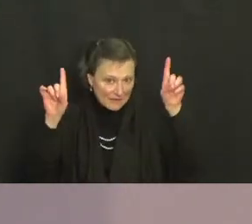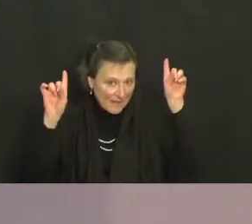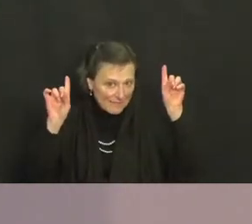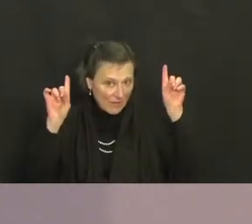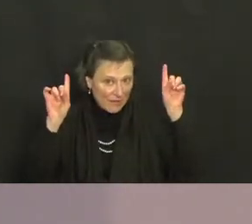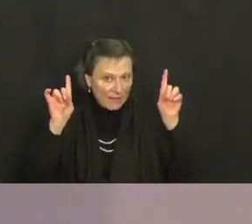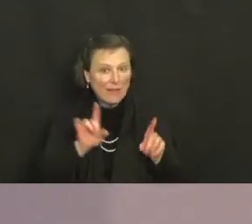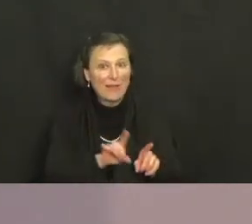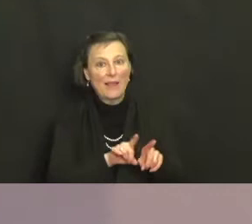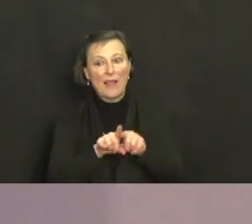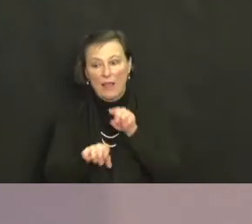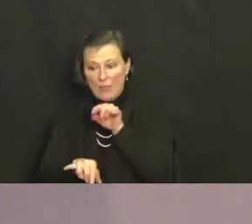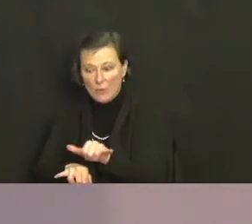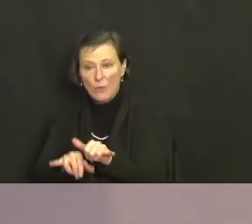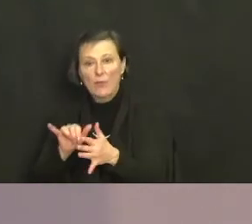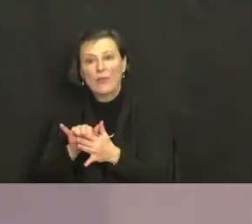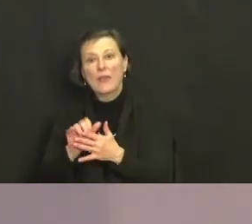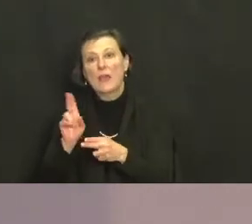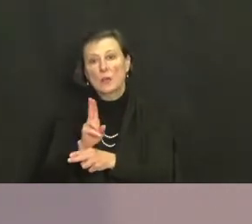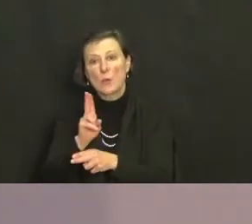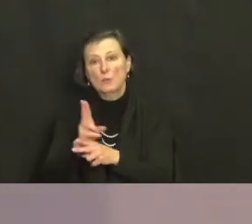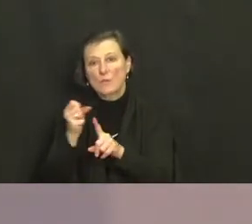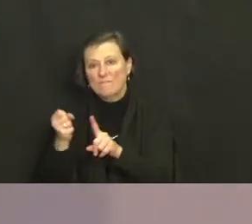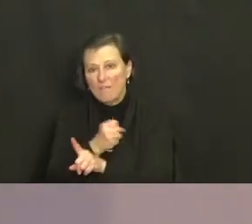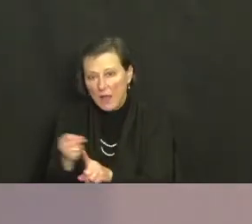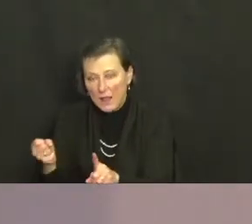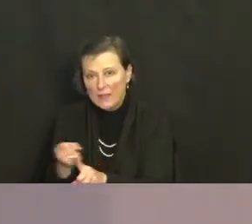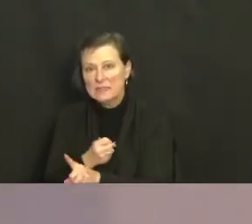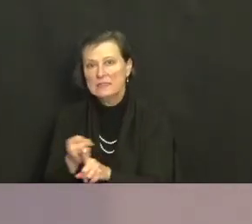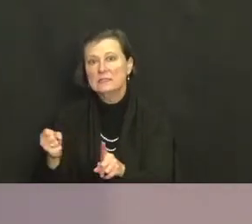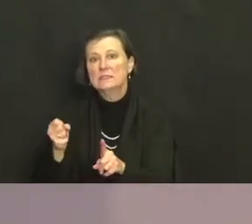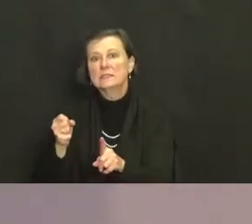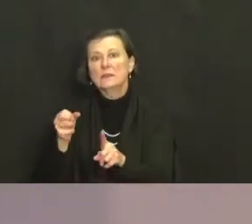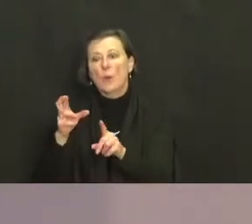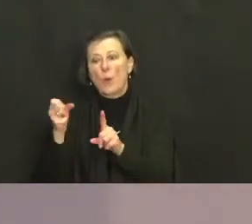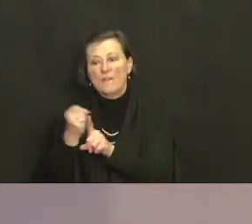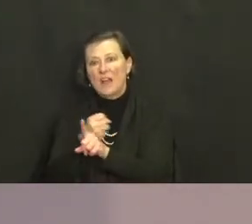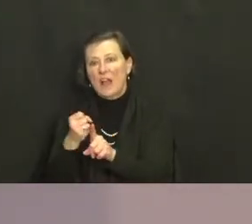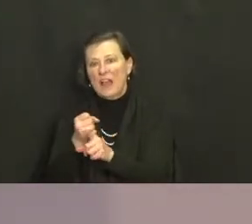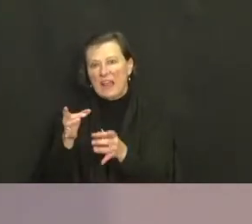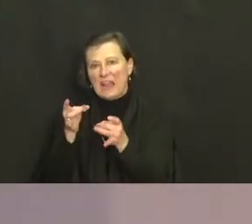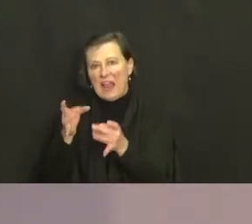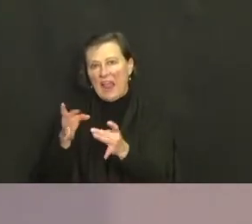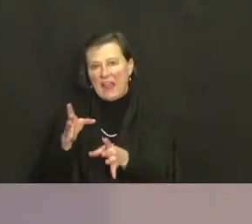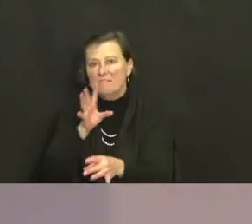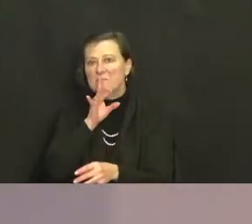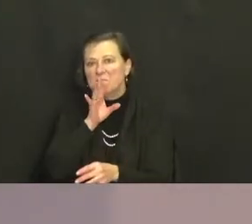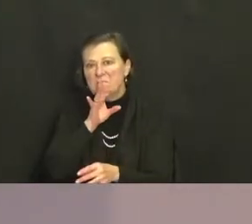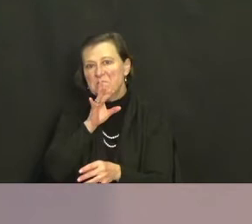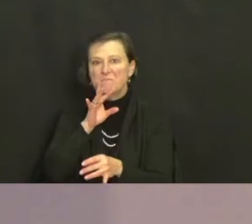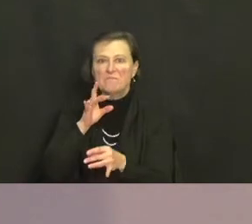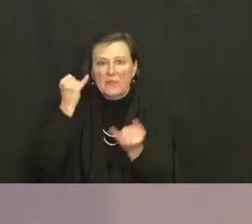as those that employed violence or violent, hateful rhetoric.